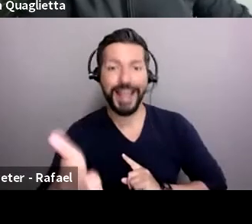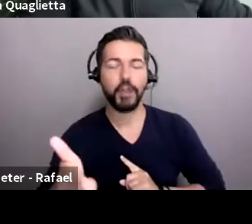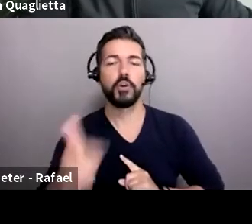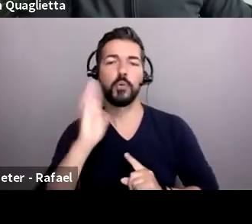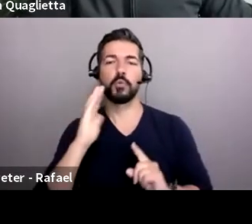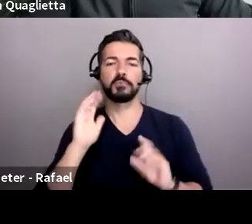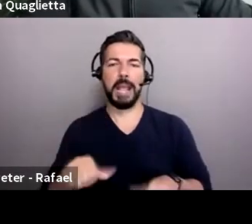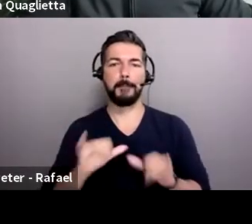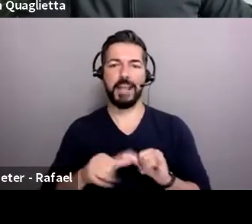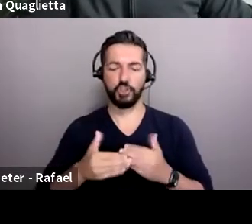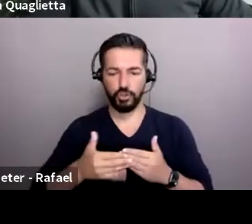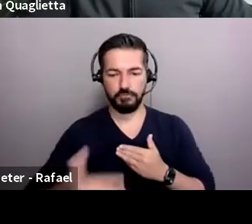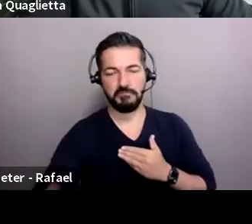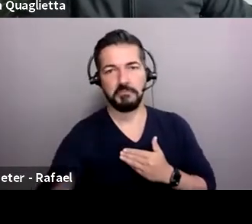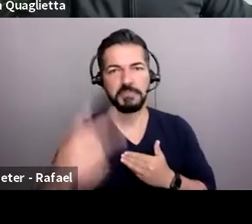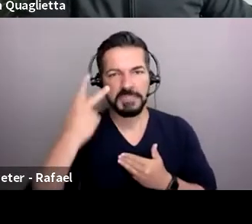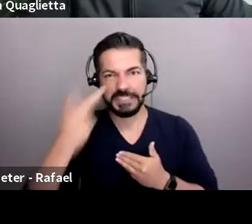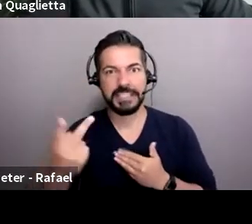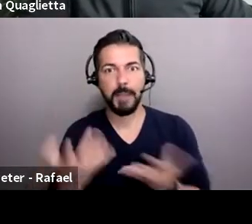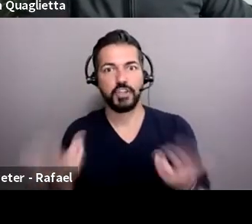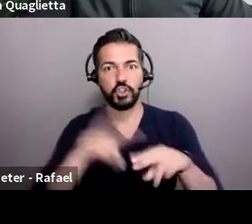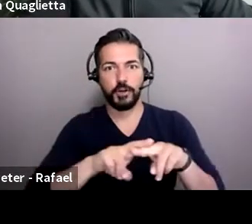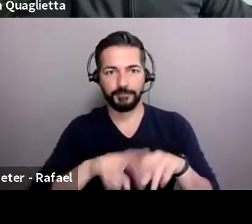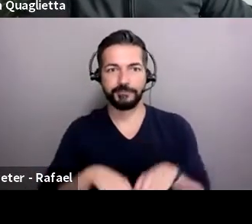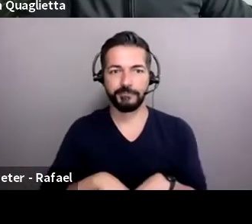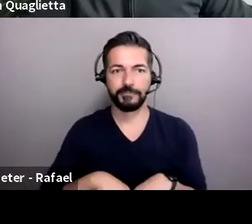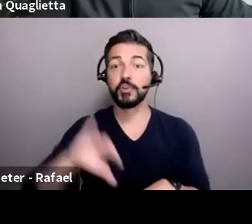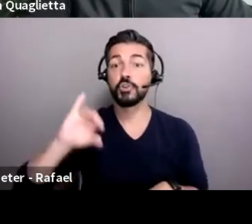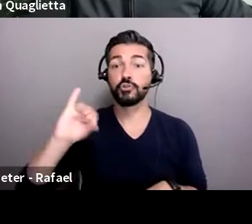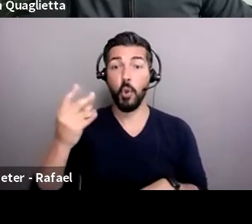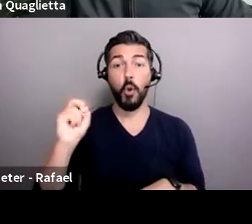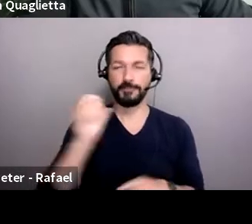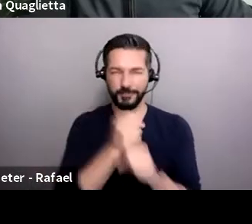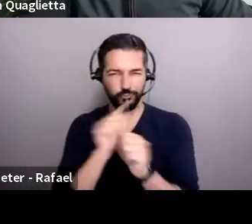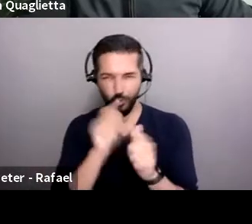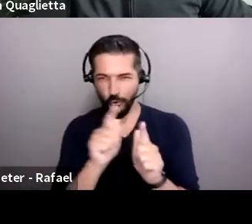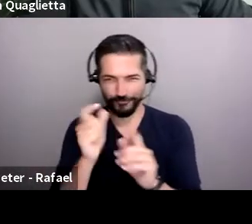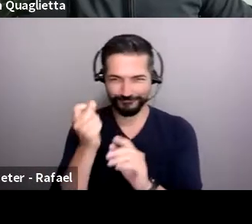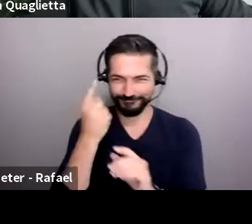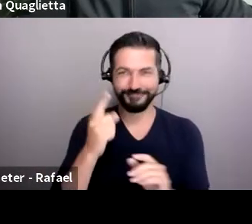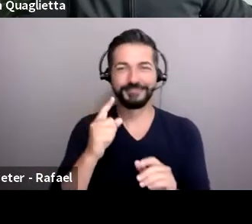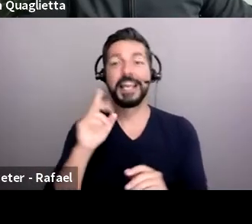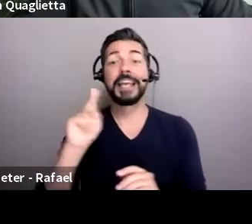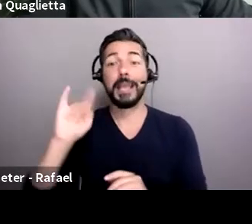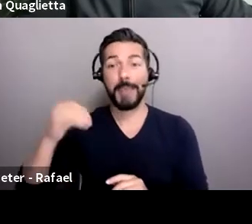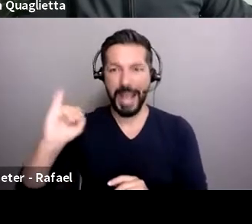Thanks. And just to make sure everybody gets that KPIs for those who aren't used to these terms, key performance indicator.